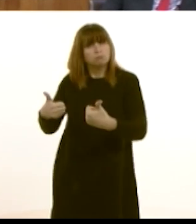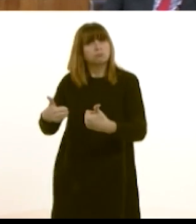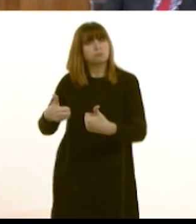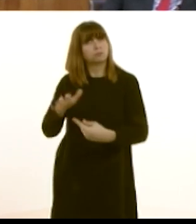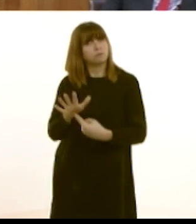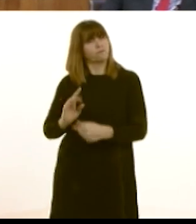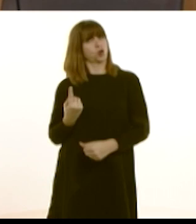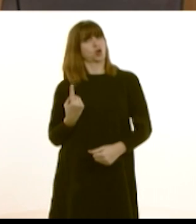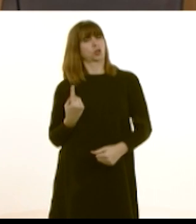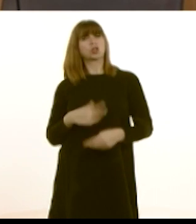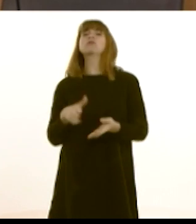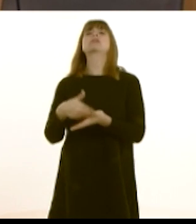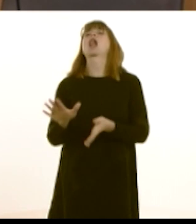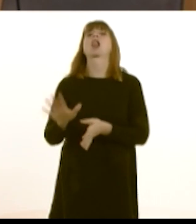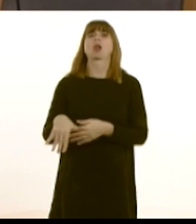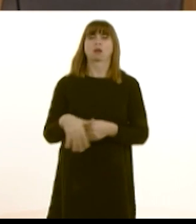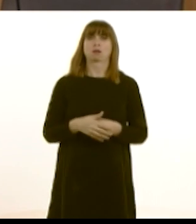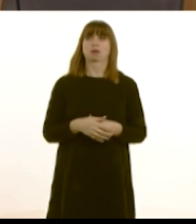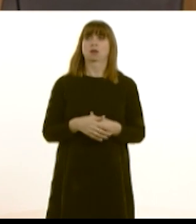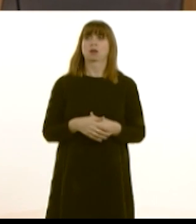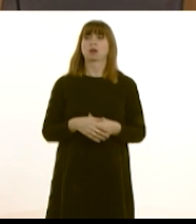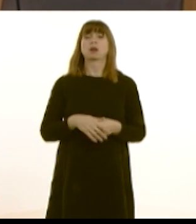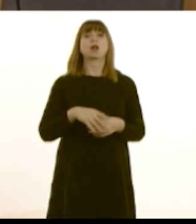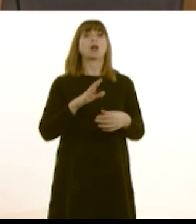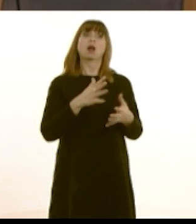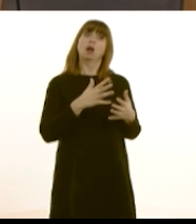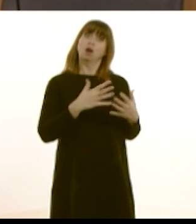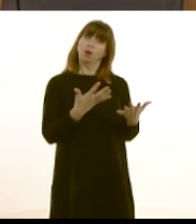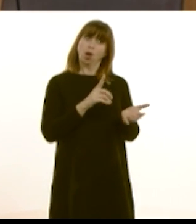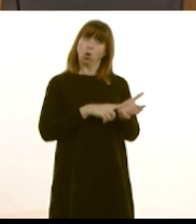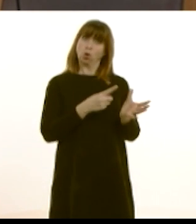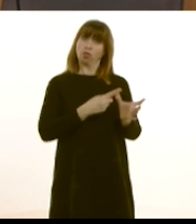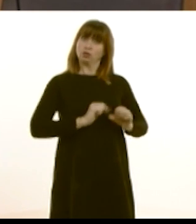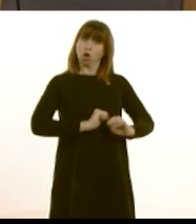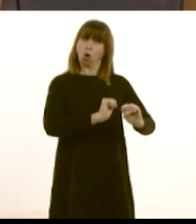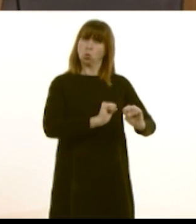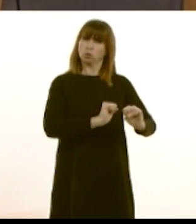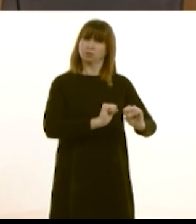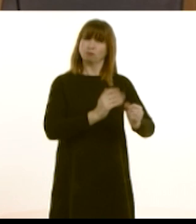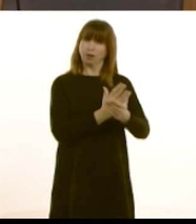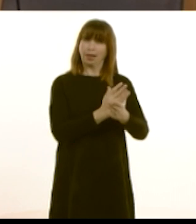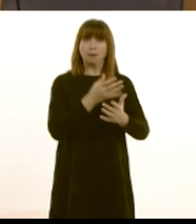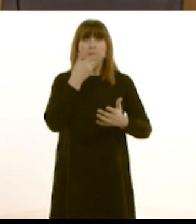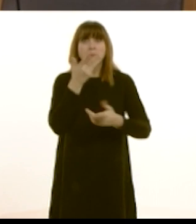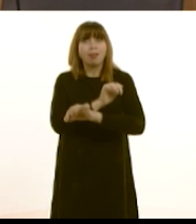Local authority assets are public assets and so councils should discuss and consult with